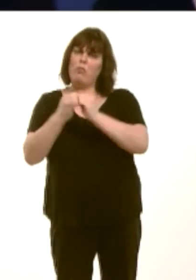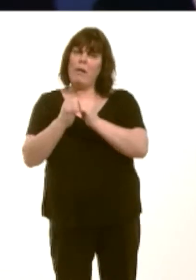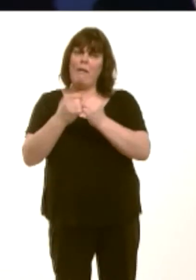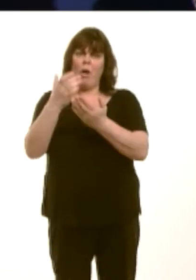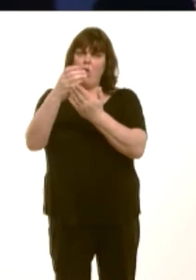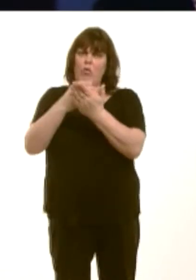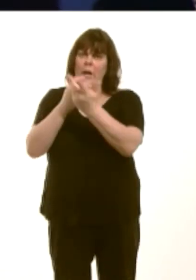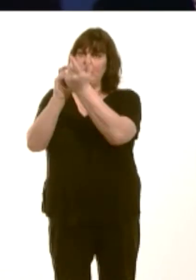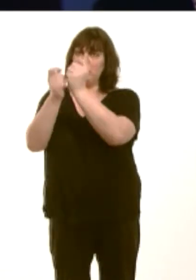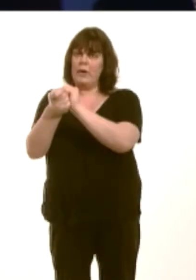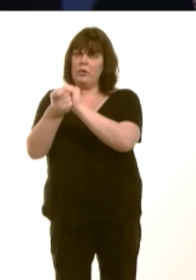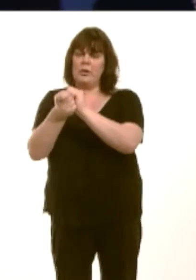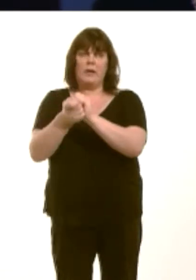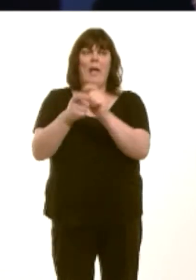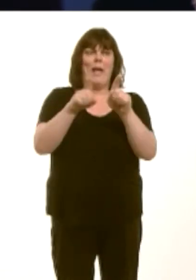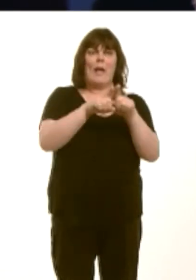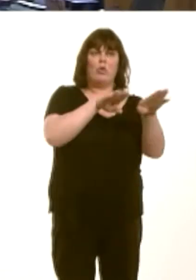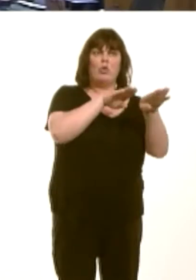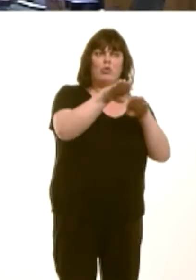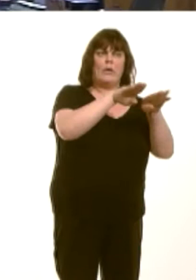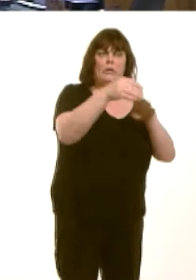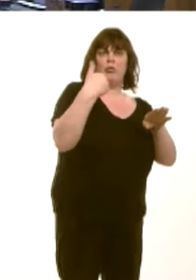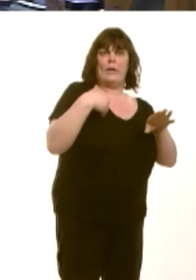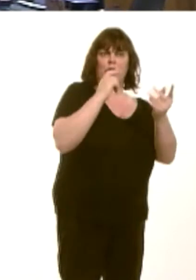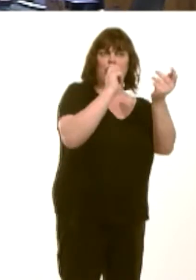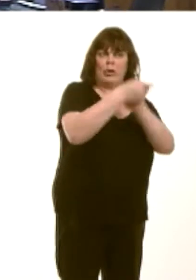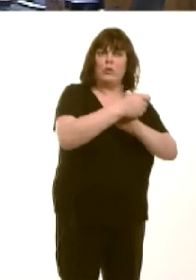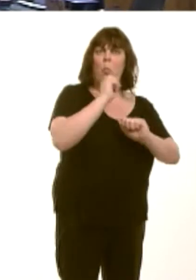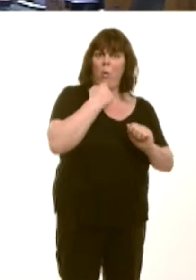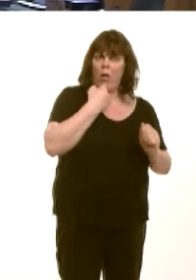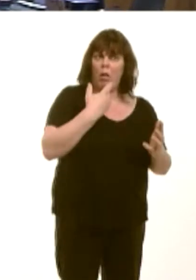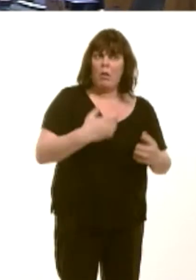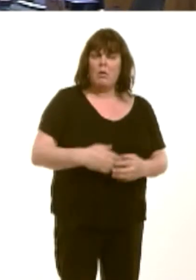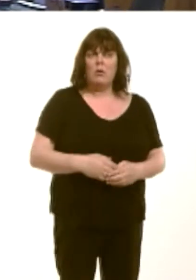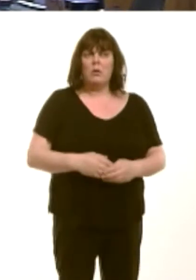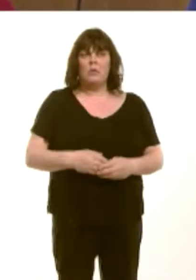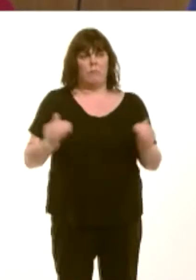with an overhaul of the way in which we train our teachers? Carwyn Jones: Well, yes, thatís stunningly obvious, I would have thought.